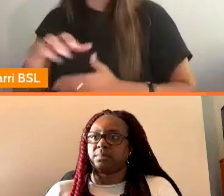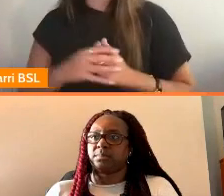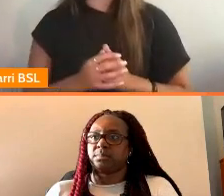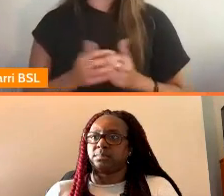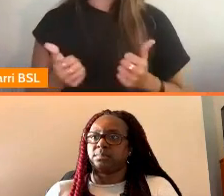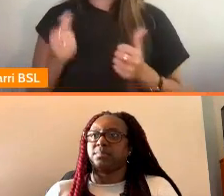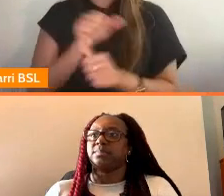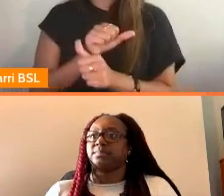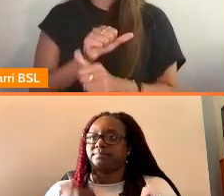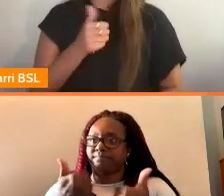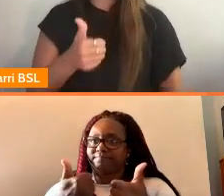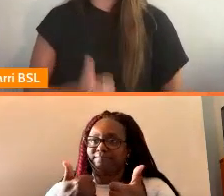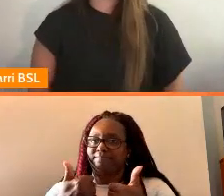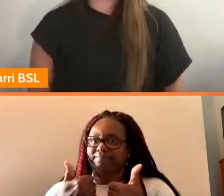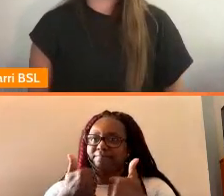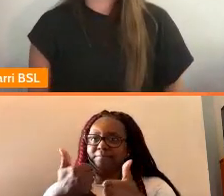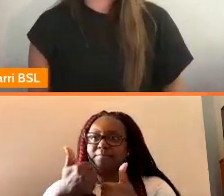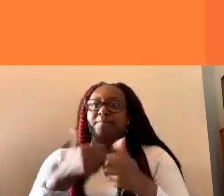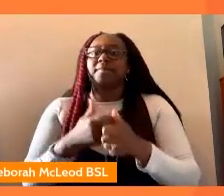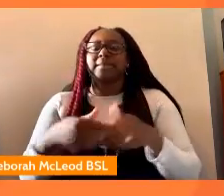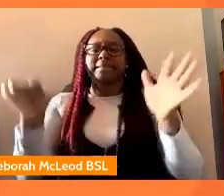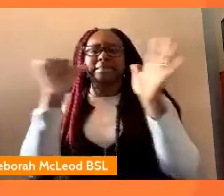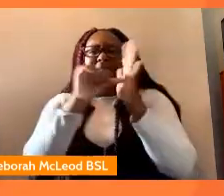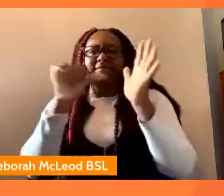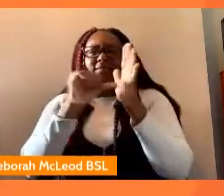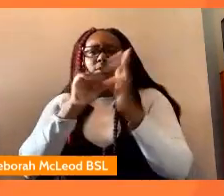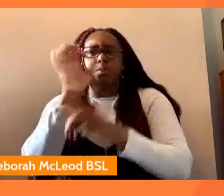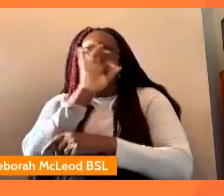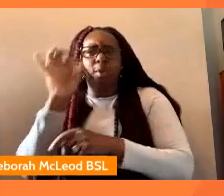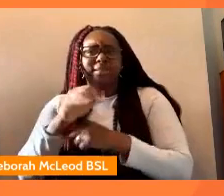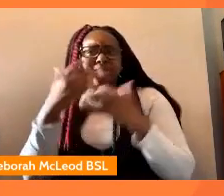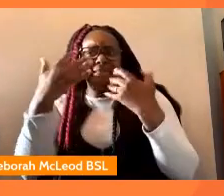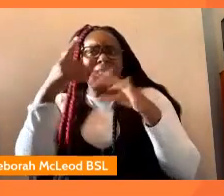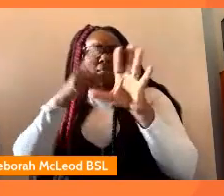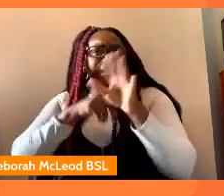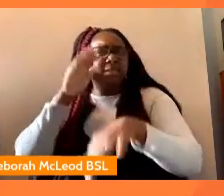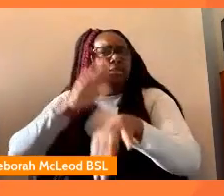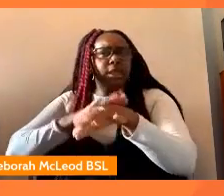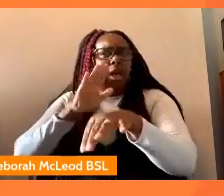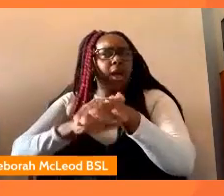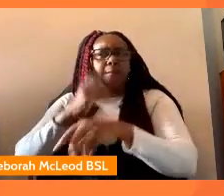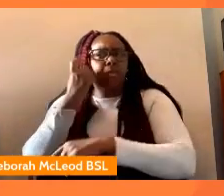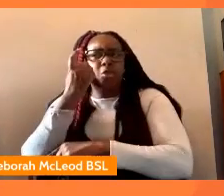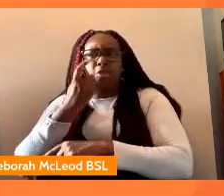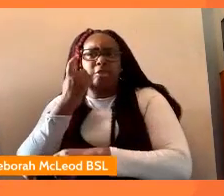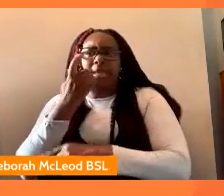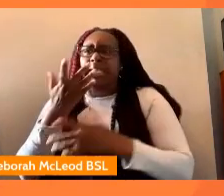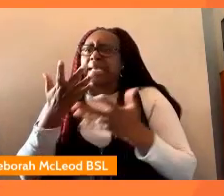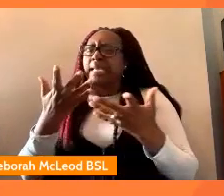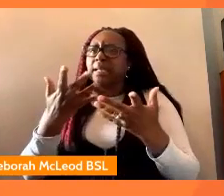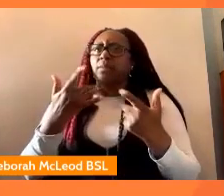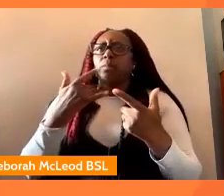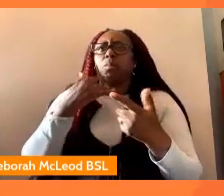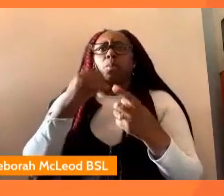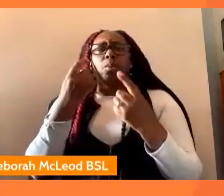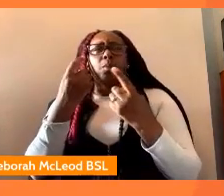So difficult question, but ten years' time, what do you think, where will?